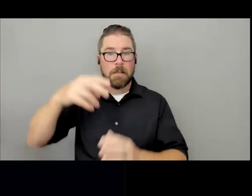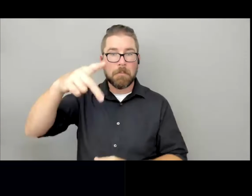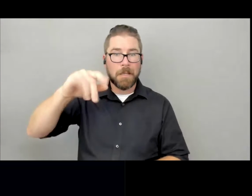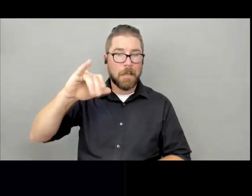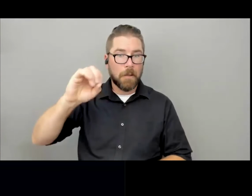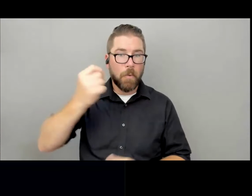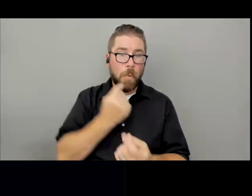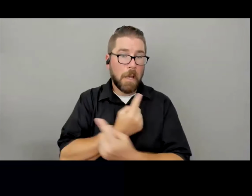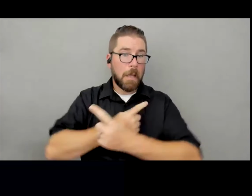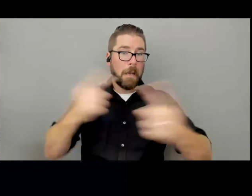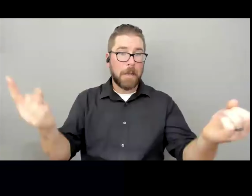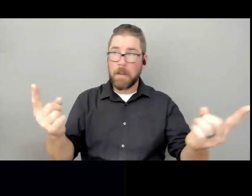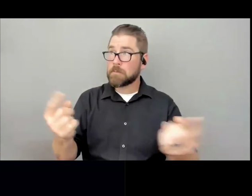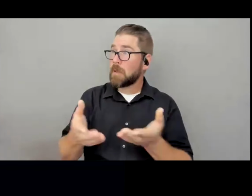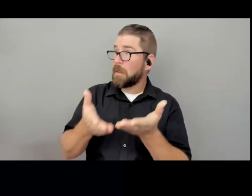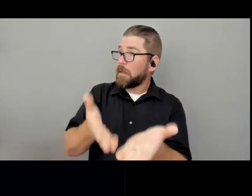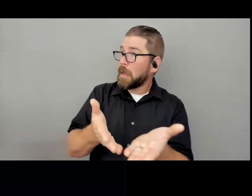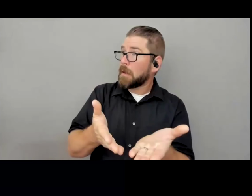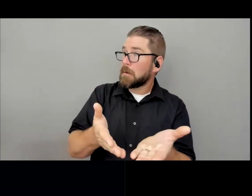and then an opportunity for faculty to join it.